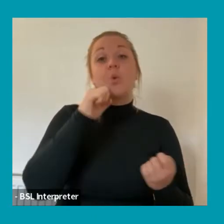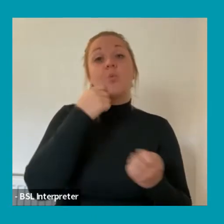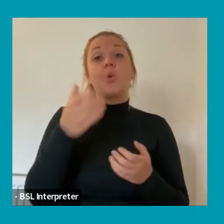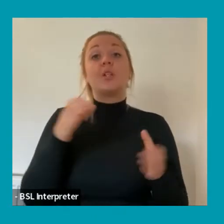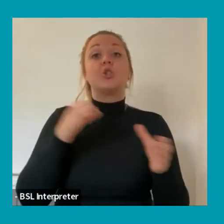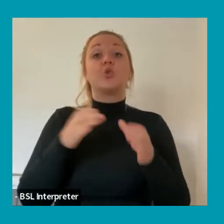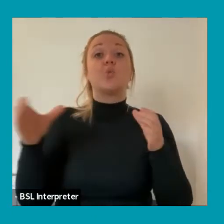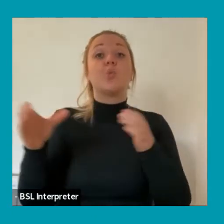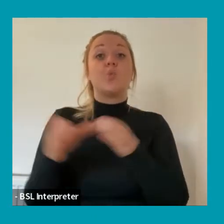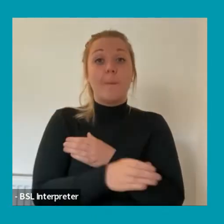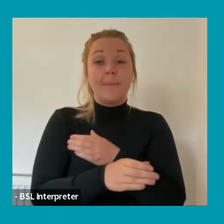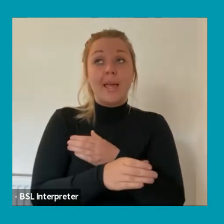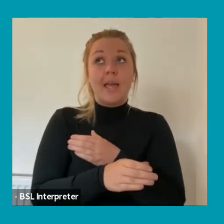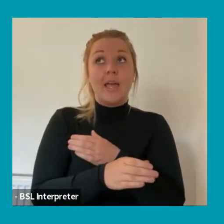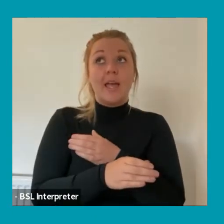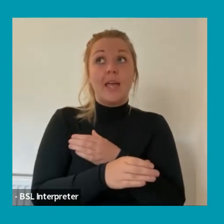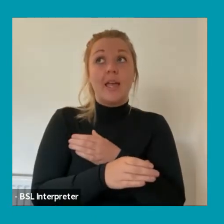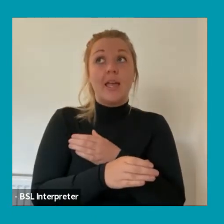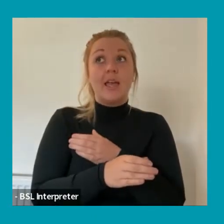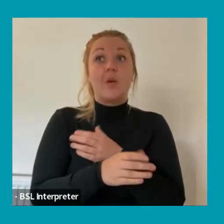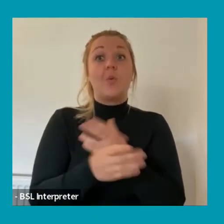proportion to switch to the automatic one.